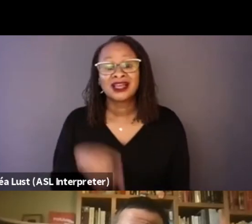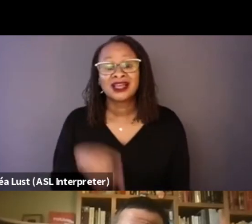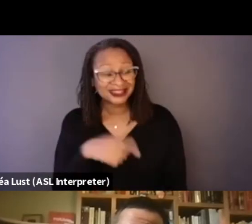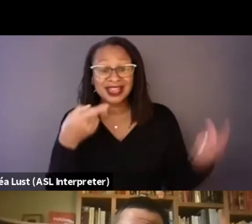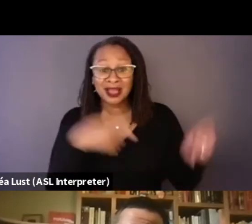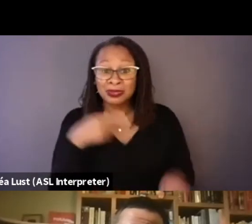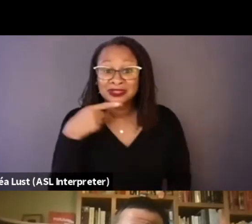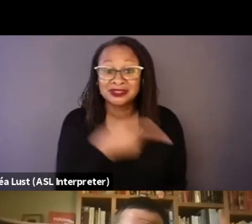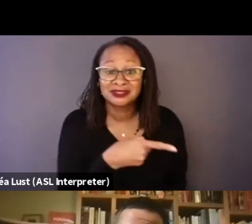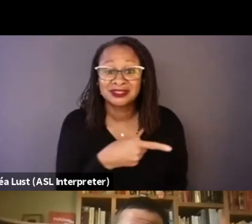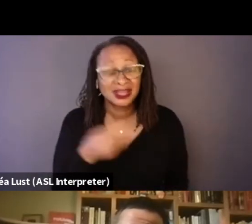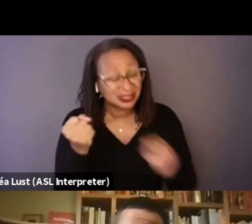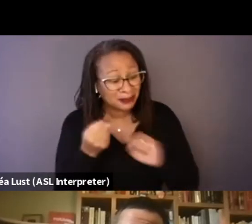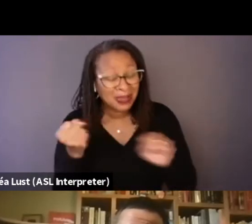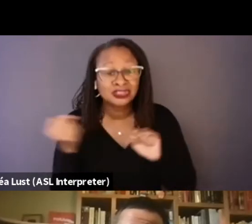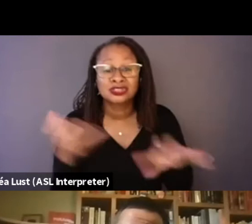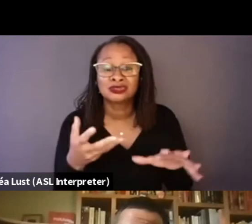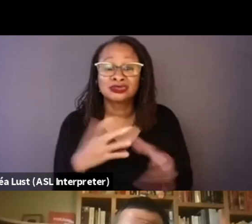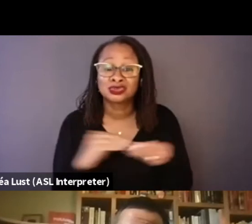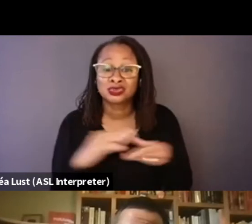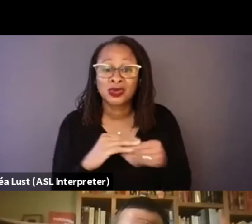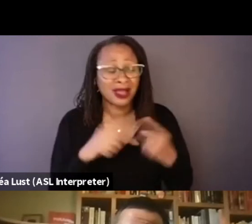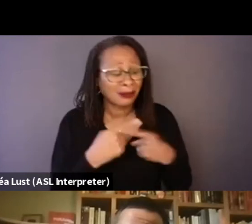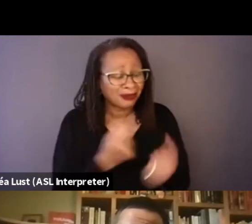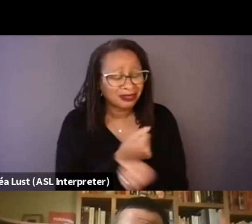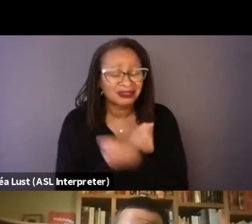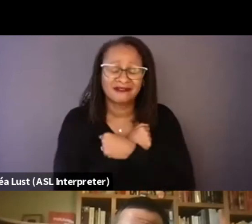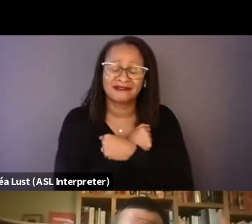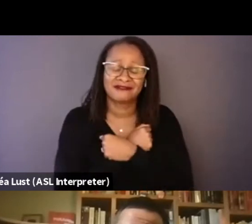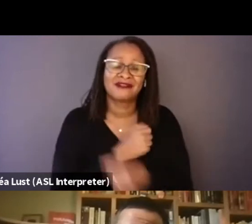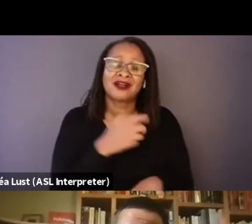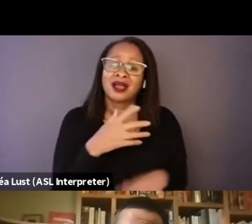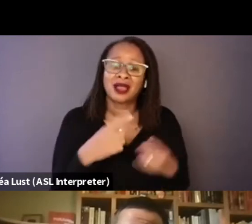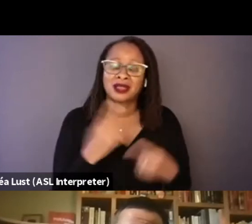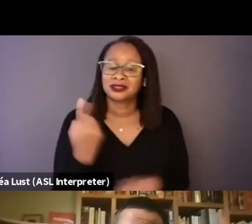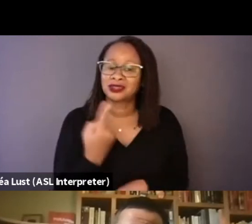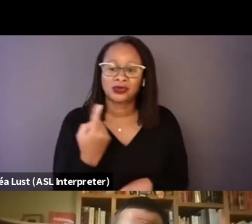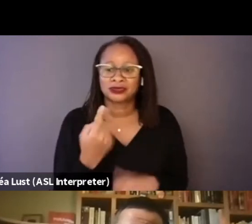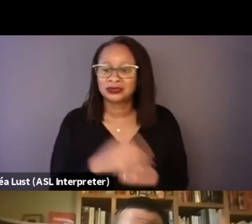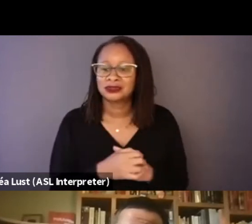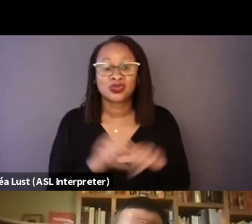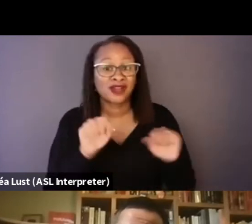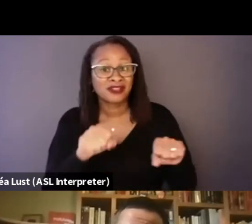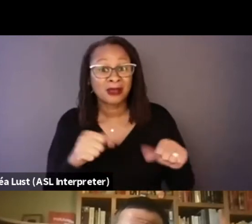This is a magical story, it's a story about love, and always you have the possibility to have the relationship with the world.